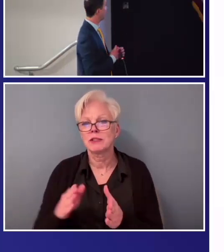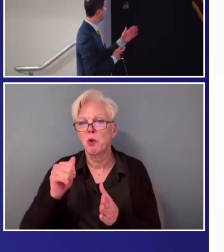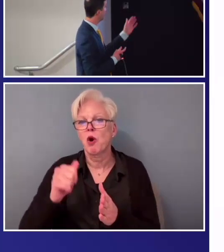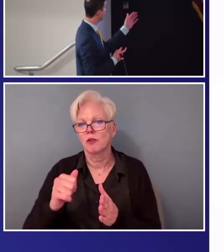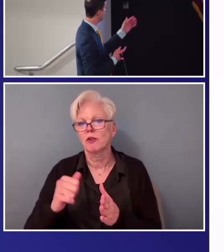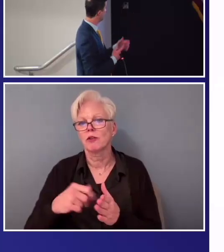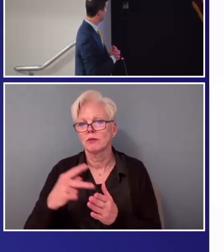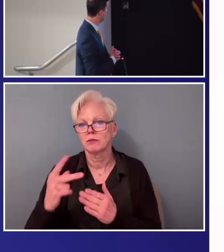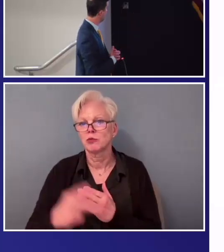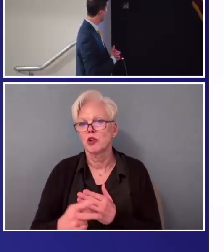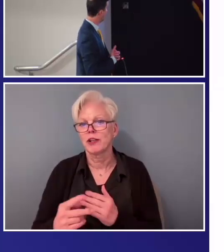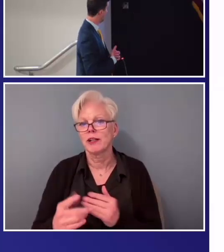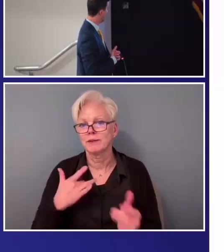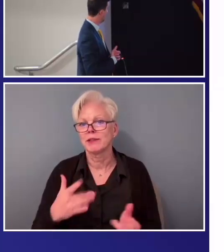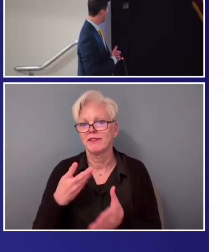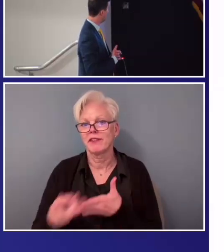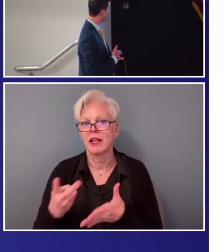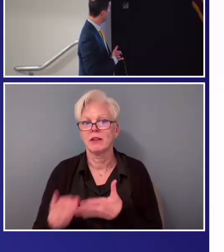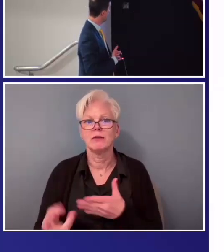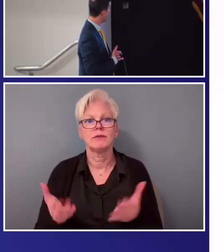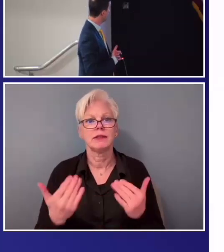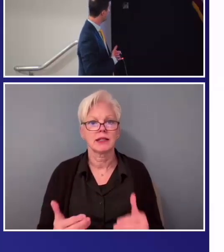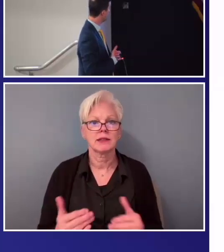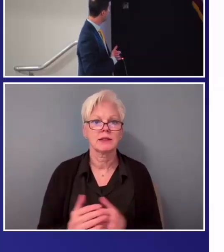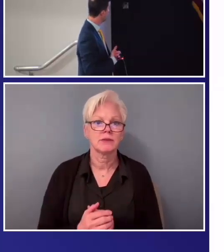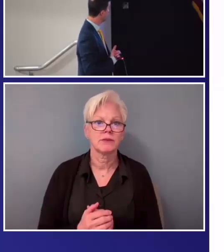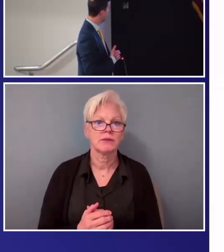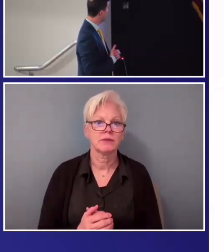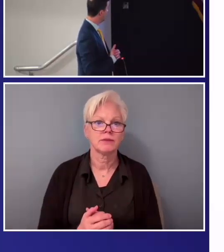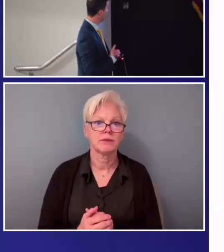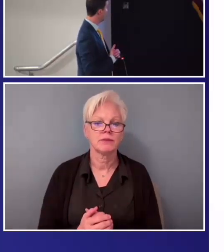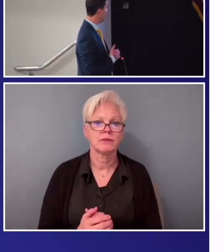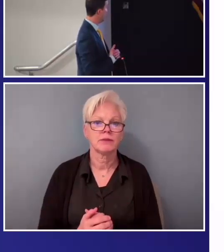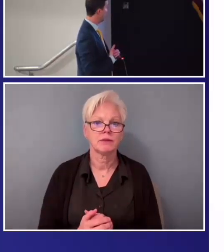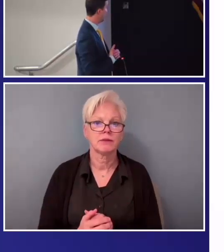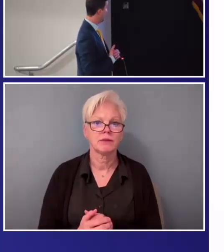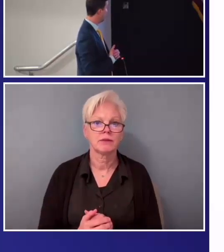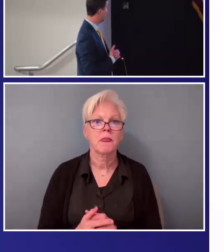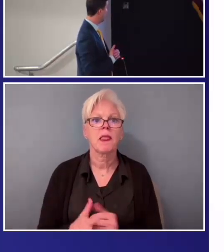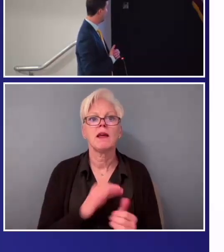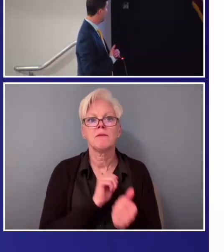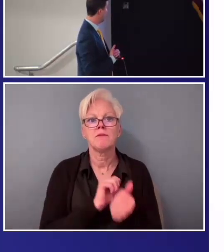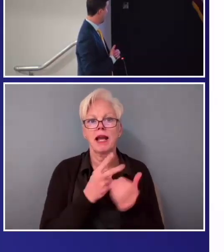are failing. Next slide, please. This is the pass/fail rate broken